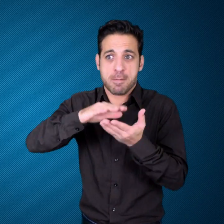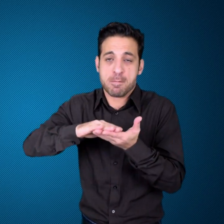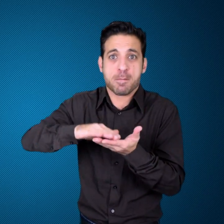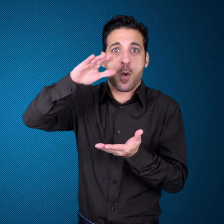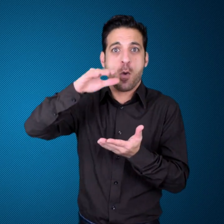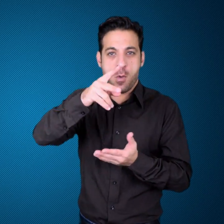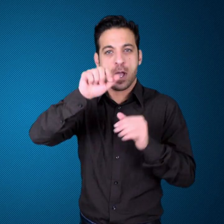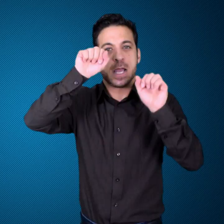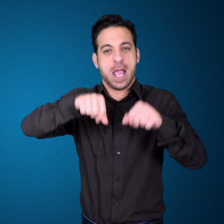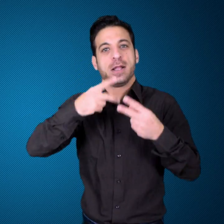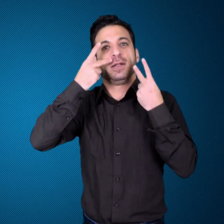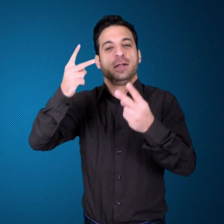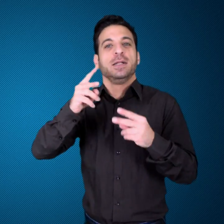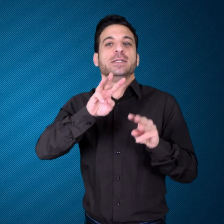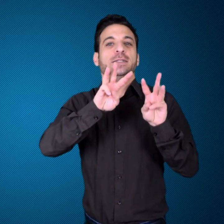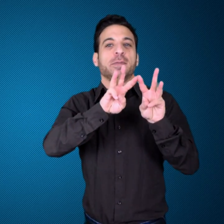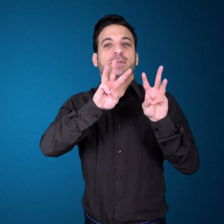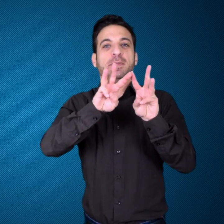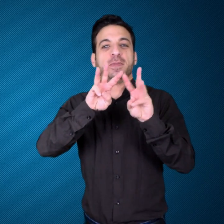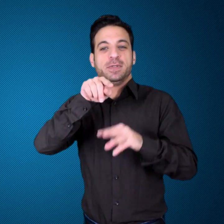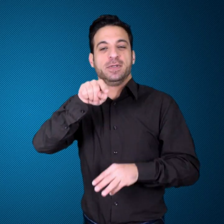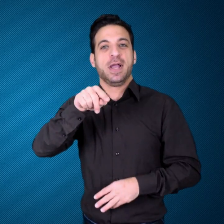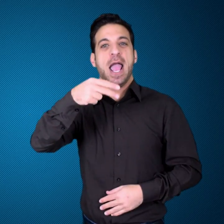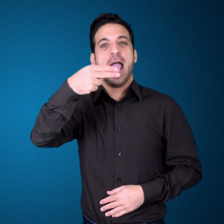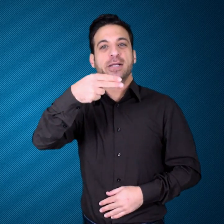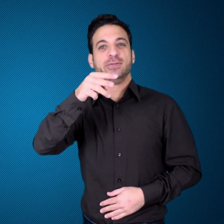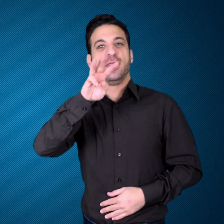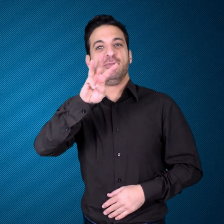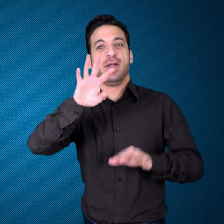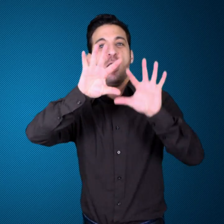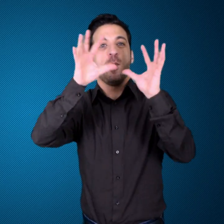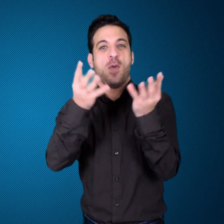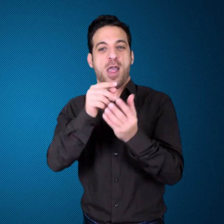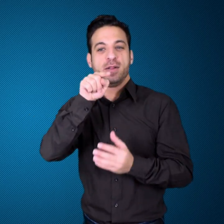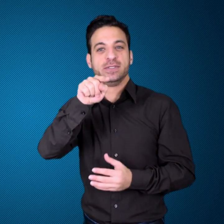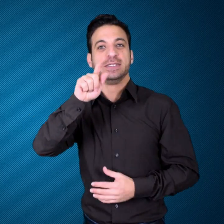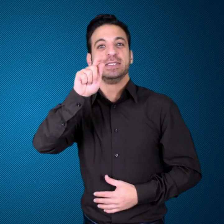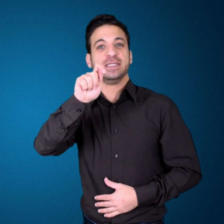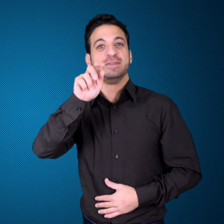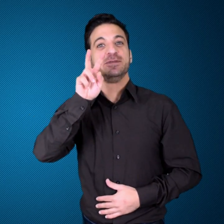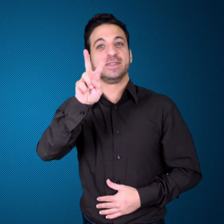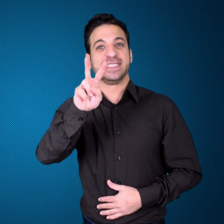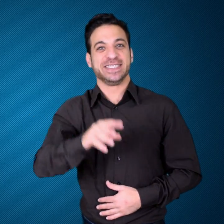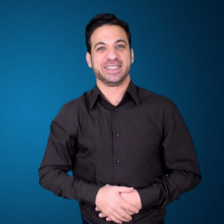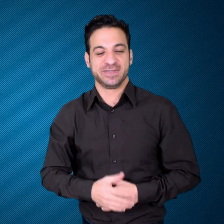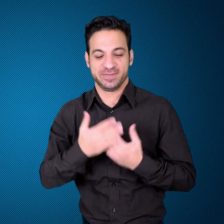Watch more on www.h3world.tv